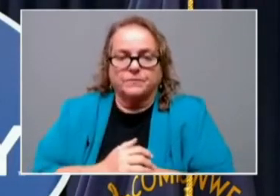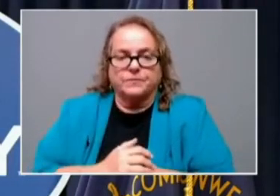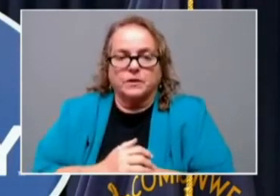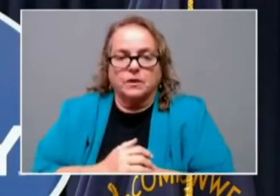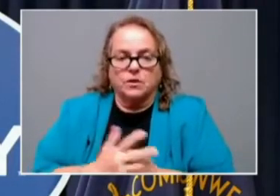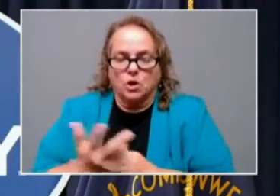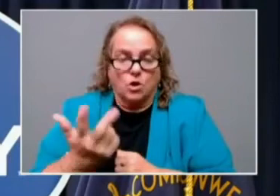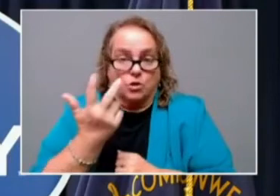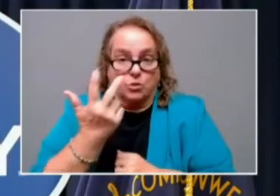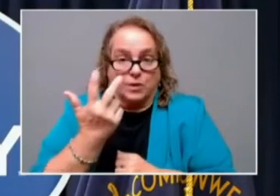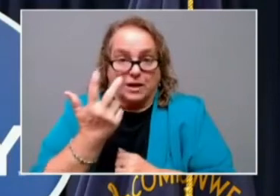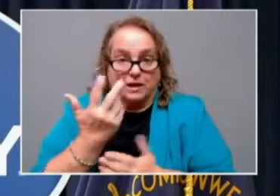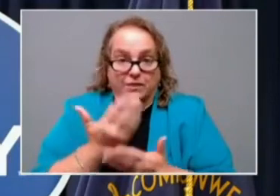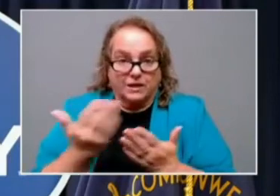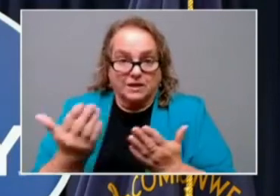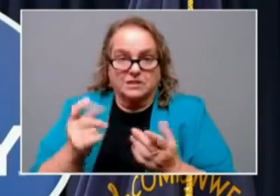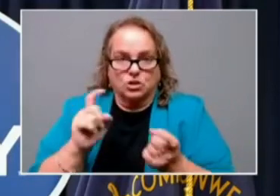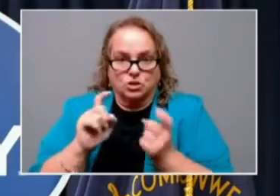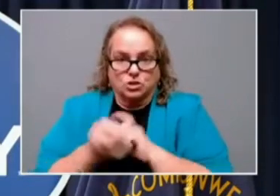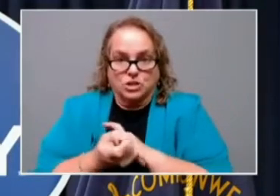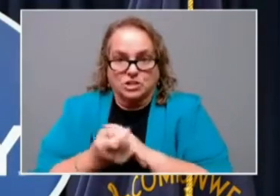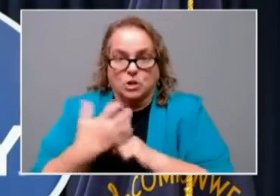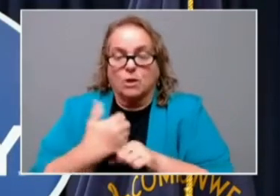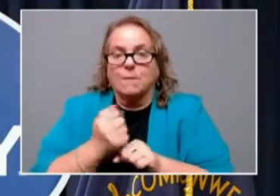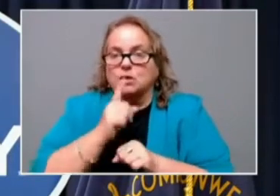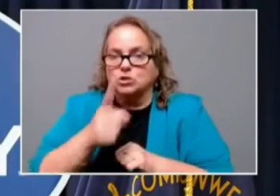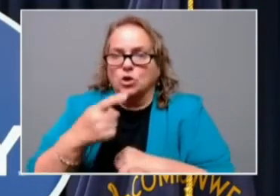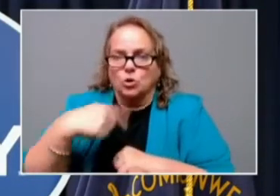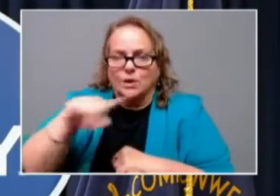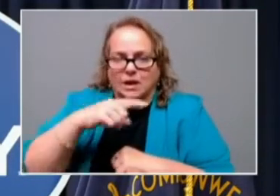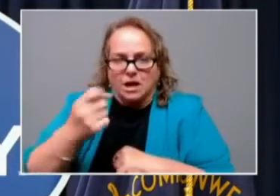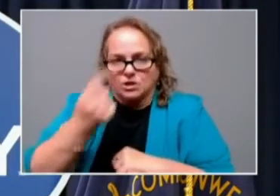changing and I want to make sure that we understand All three that we're able